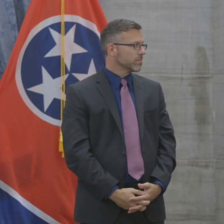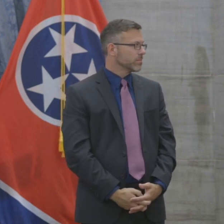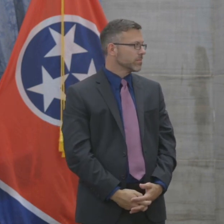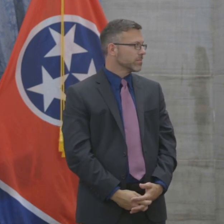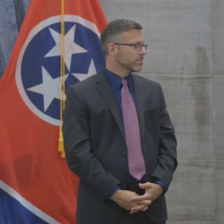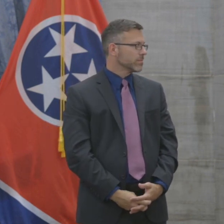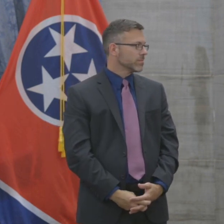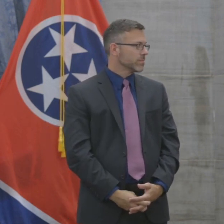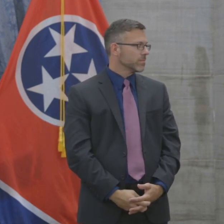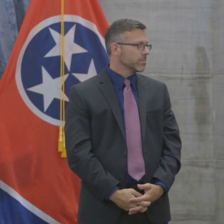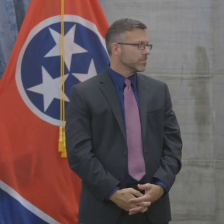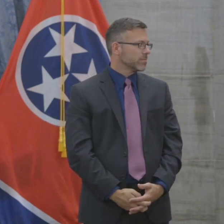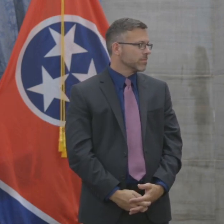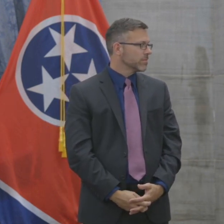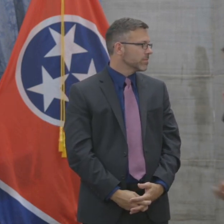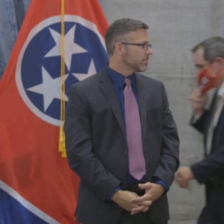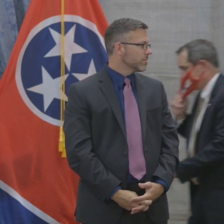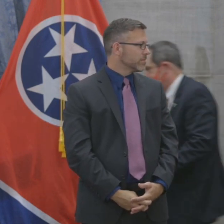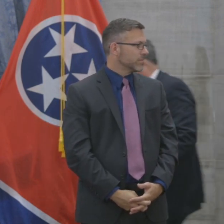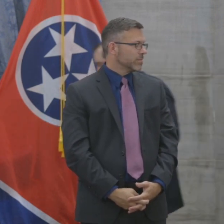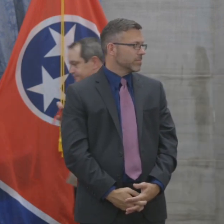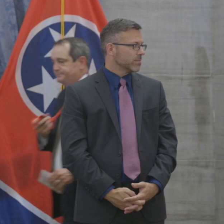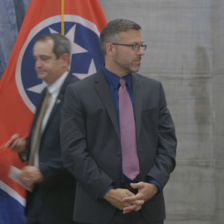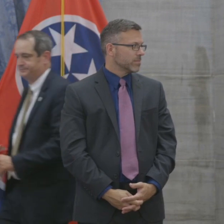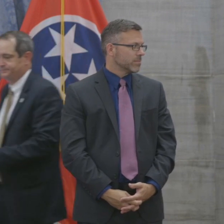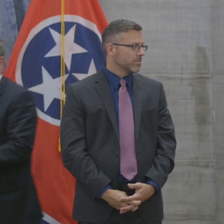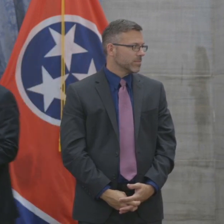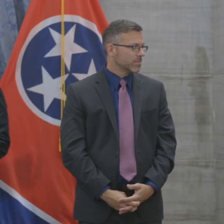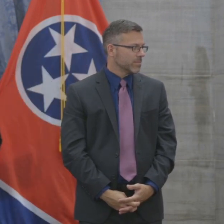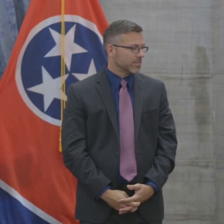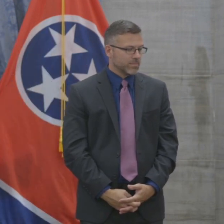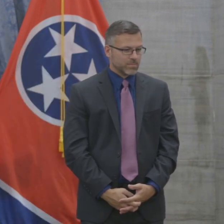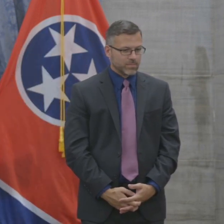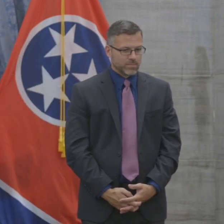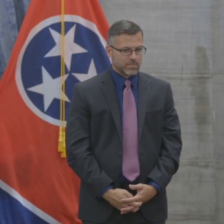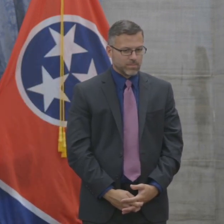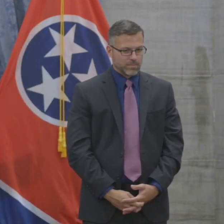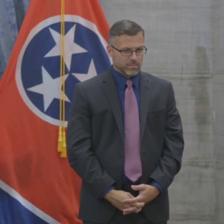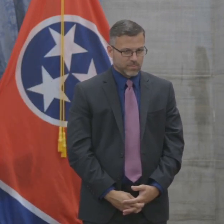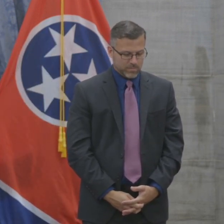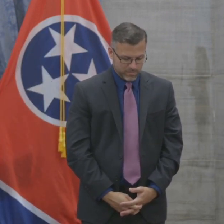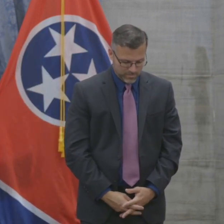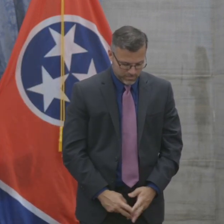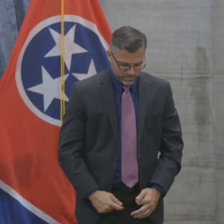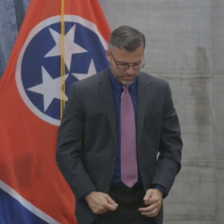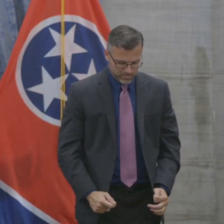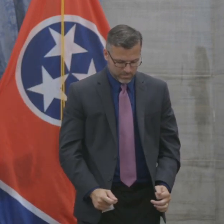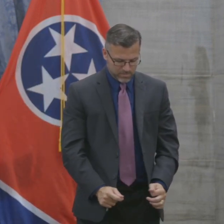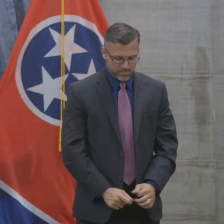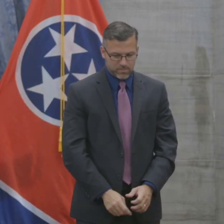not slow down. School reopening is one part, but it is a kick-off to an entire year of a child's education. We're going